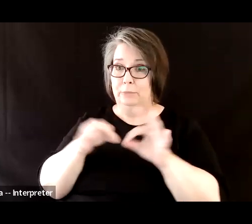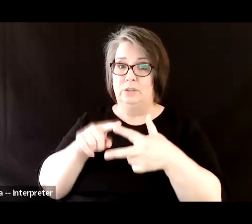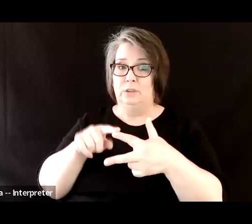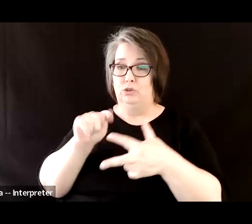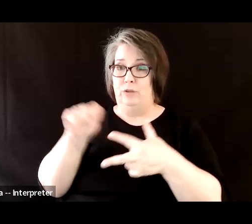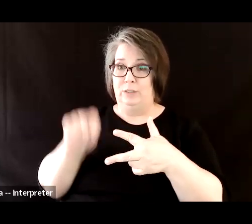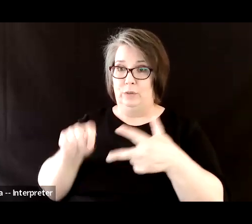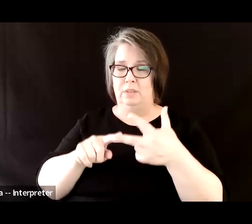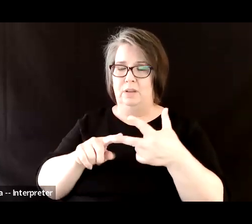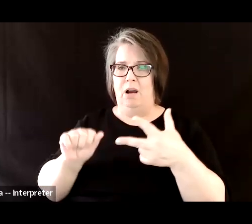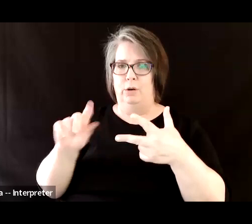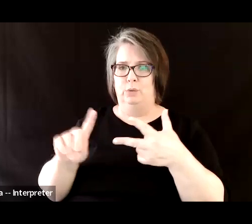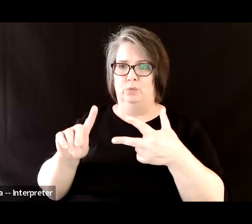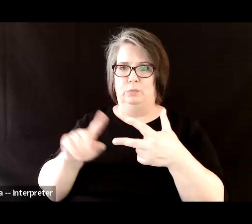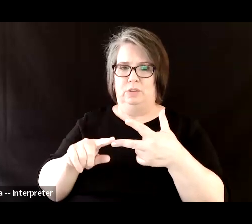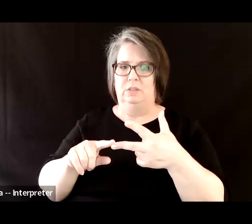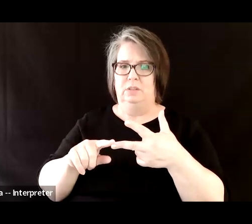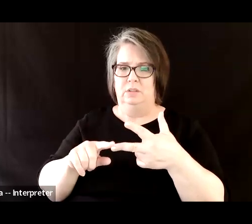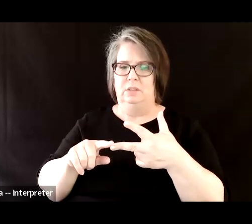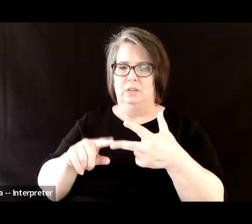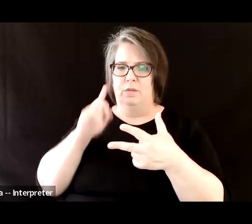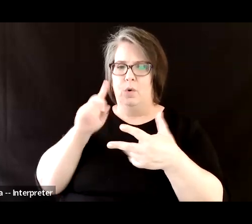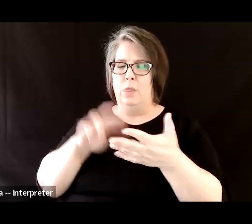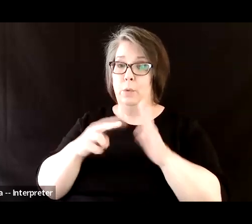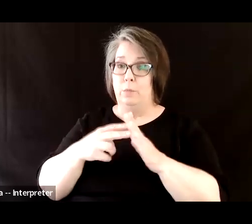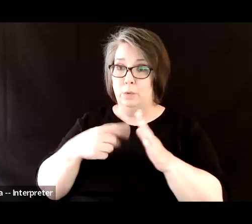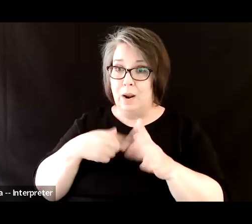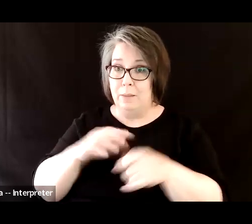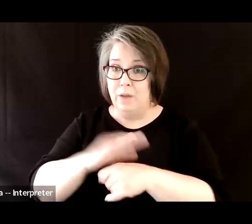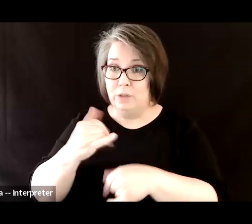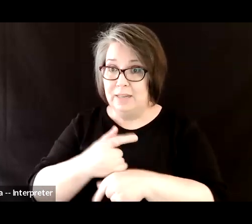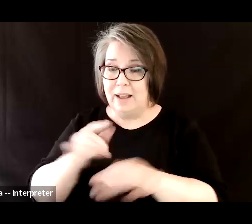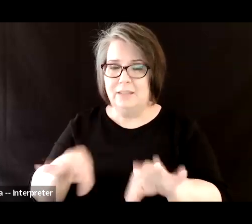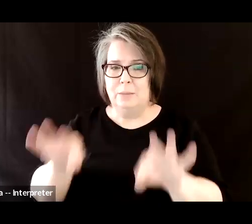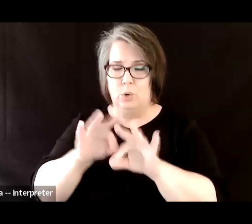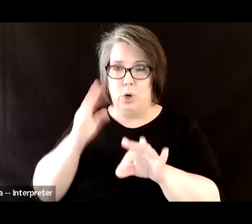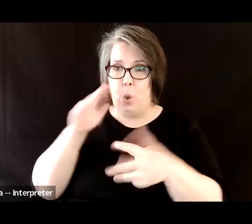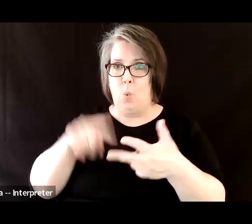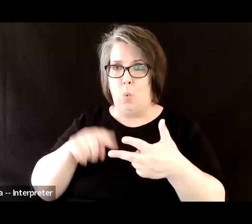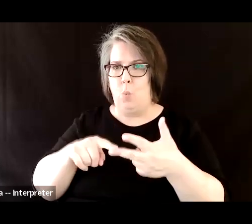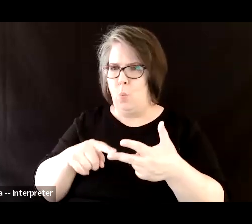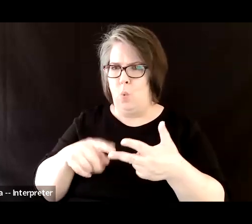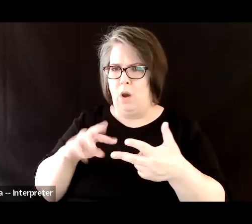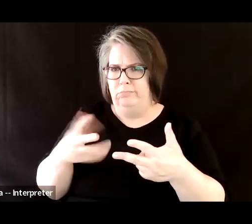Audio descriptions for the purposes of what I'm covering today, it's important to know what they are but we are not